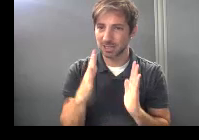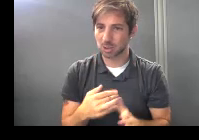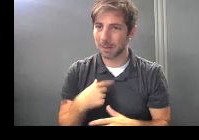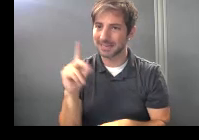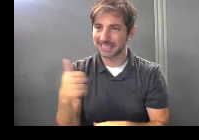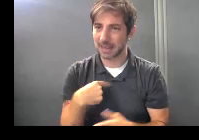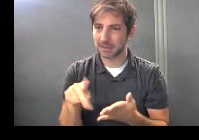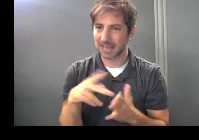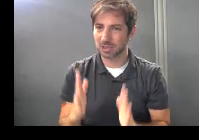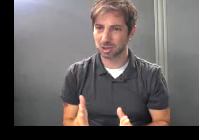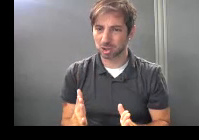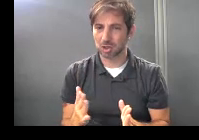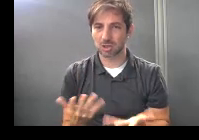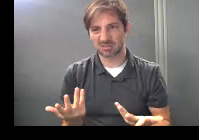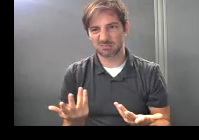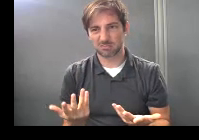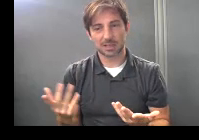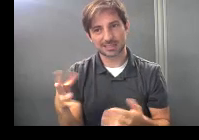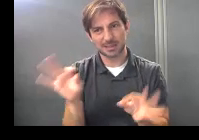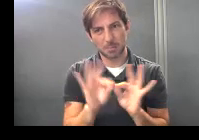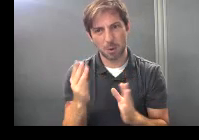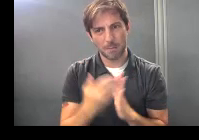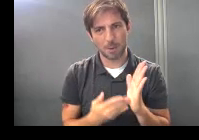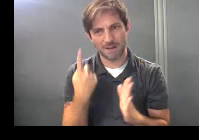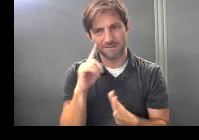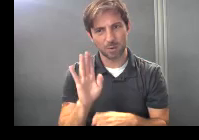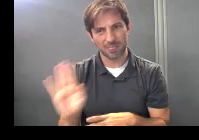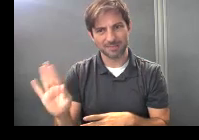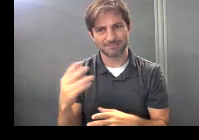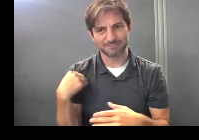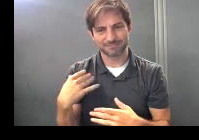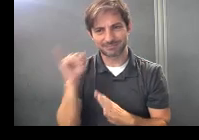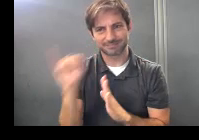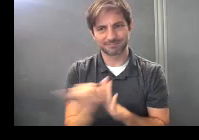IT'S AN IMPORTANT PART OF THEM. YOU HEAR PEOPLE USE THAT LANGUAGE.